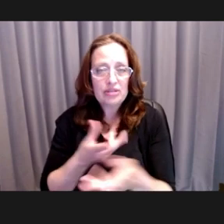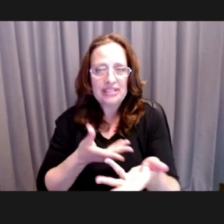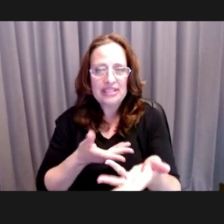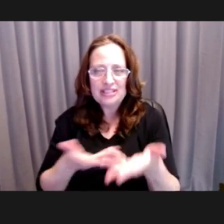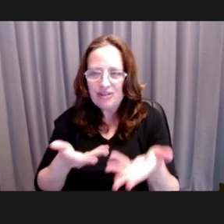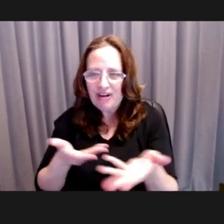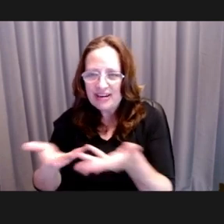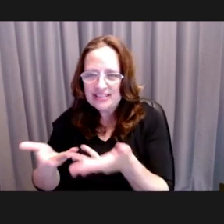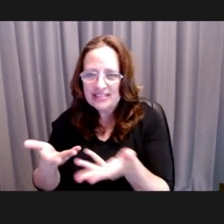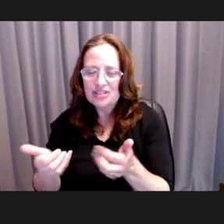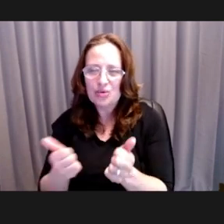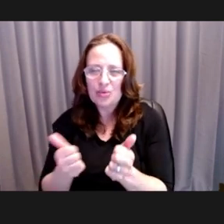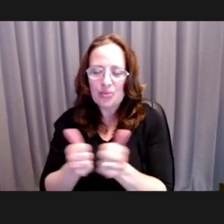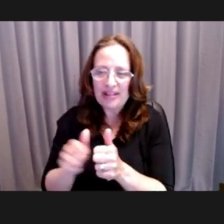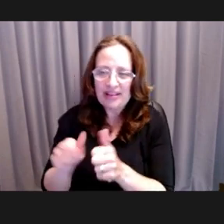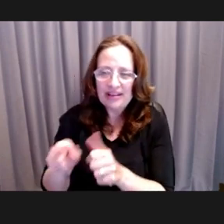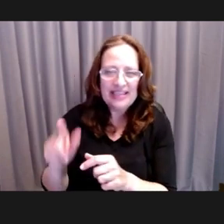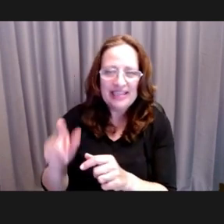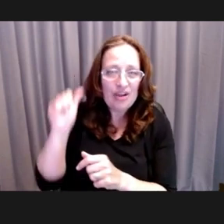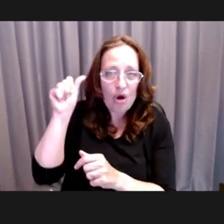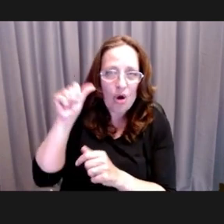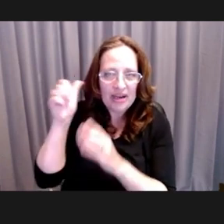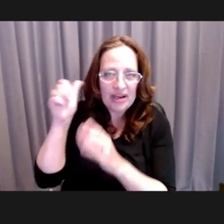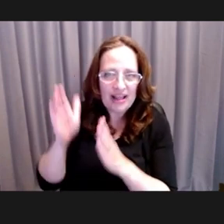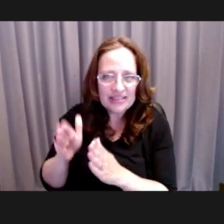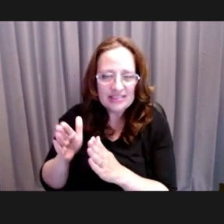the audiologists, with regards to the patients that we may share.